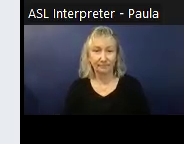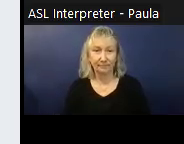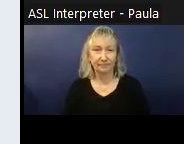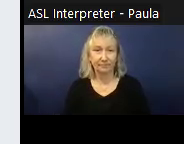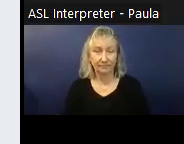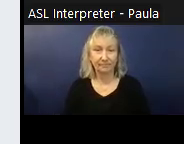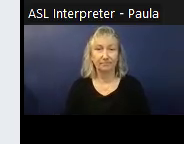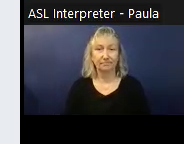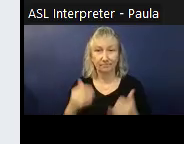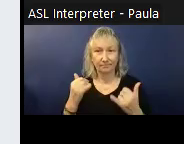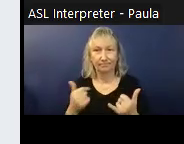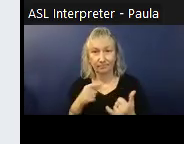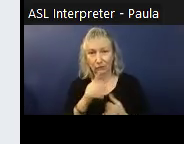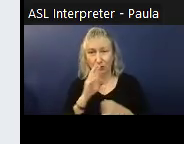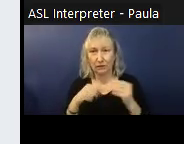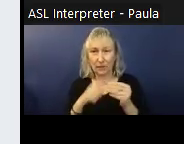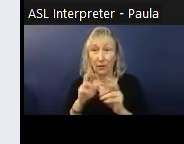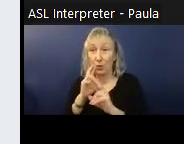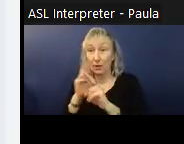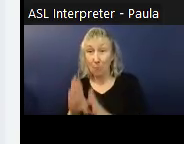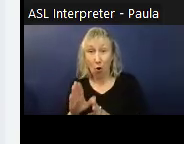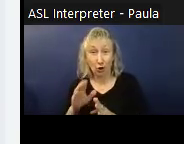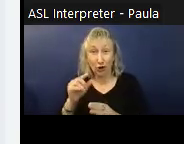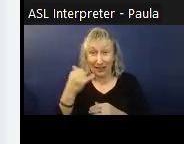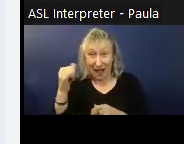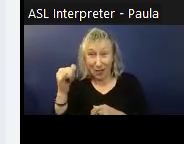the reporter may accompany the investigator.